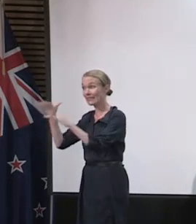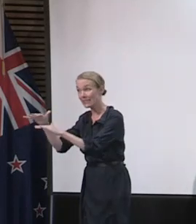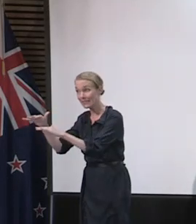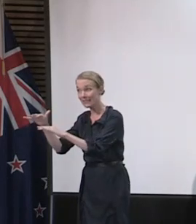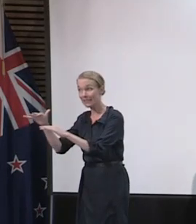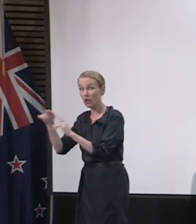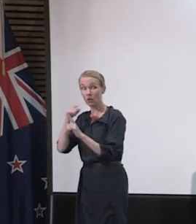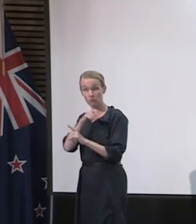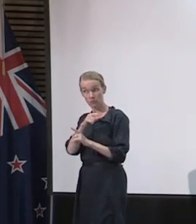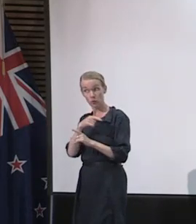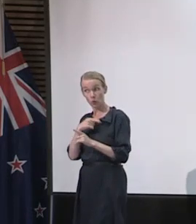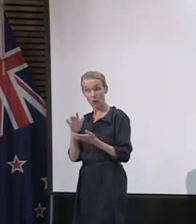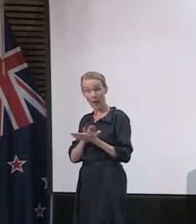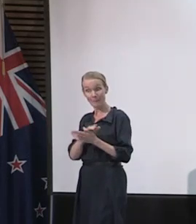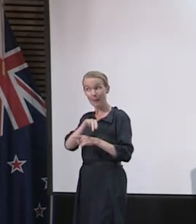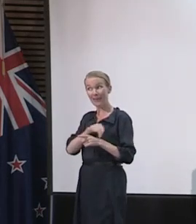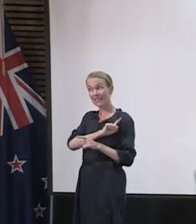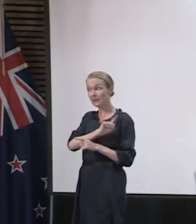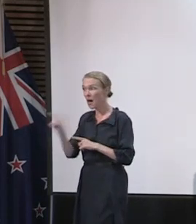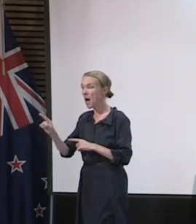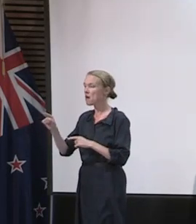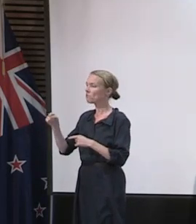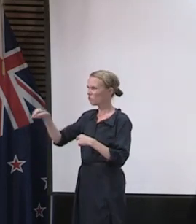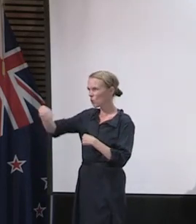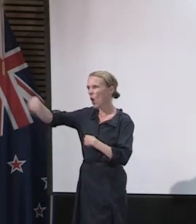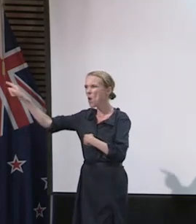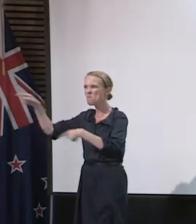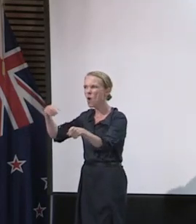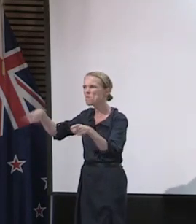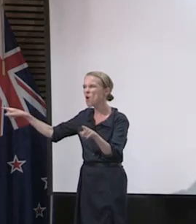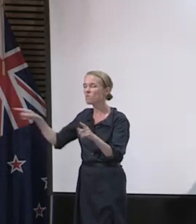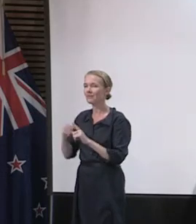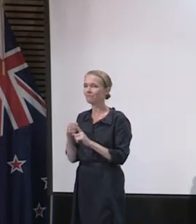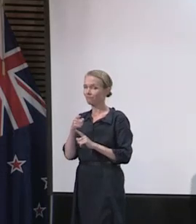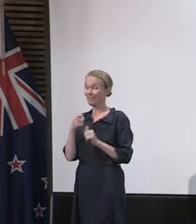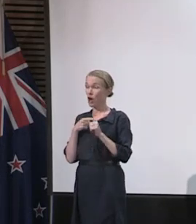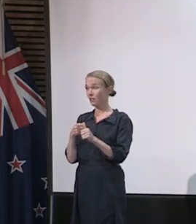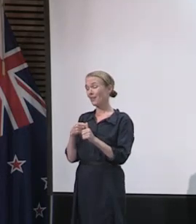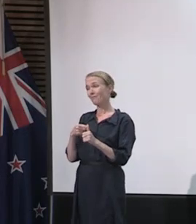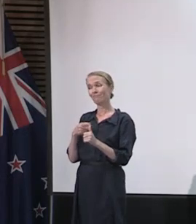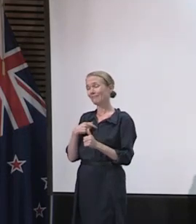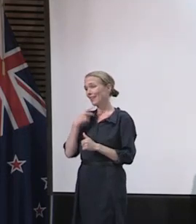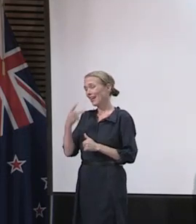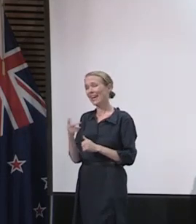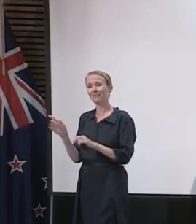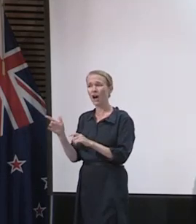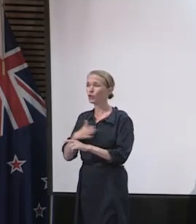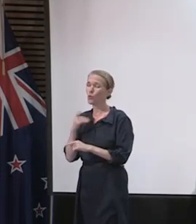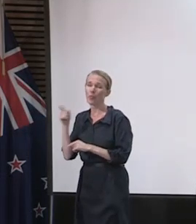while restrictions are still in place, would you support police breaking that up or issuing... You have heard me say no-one wants to